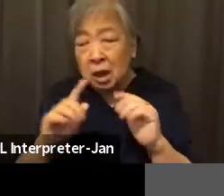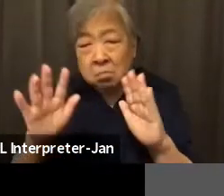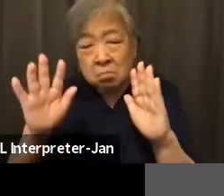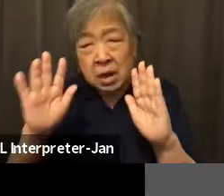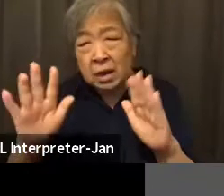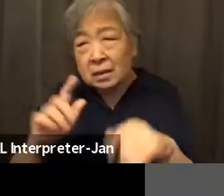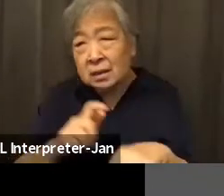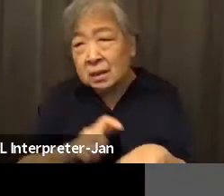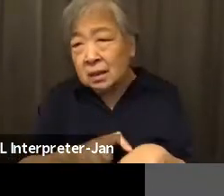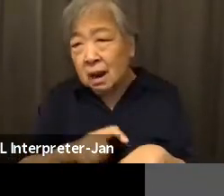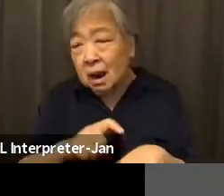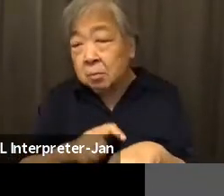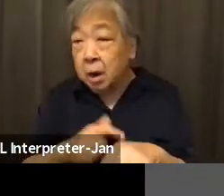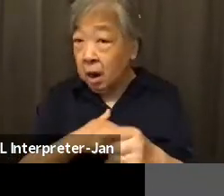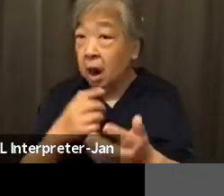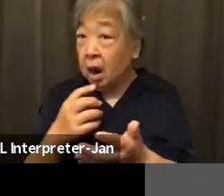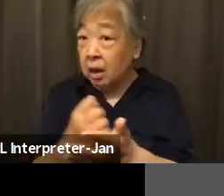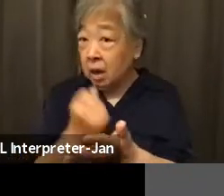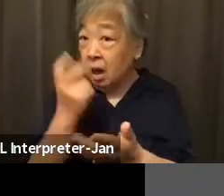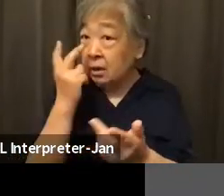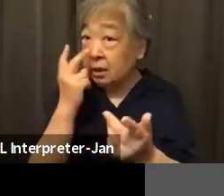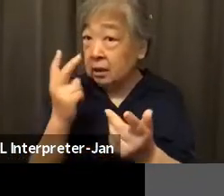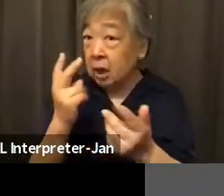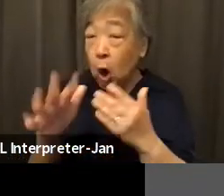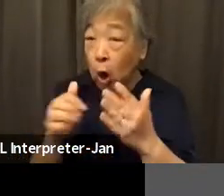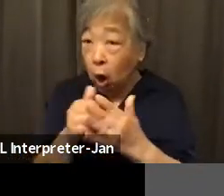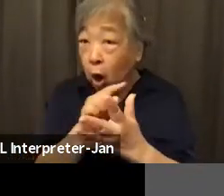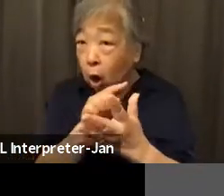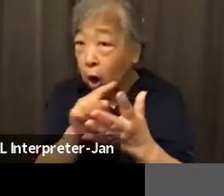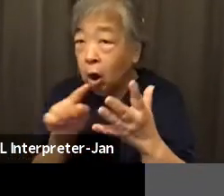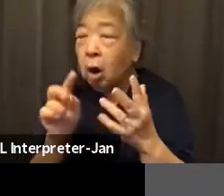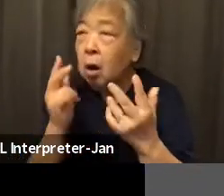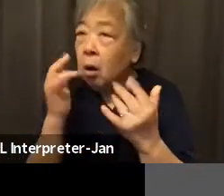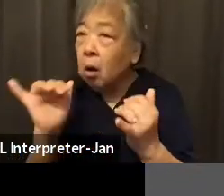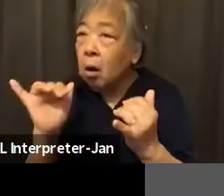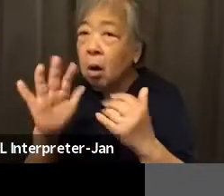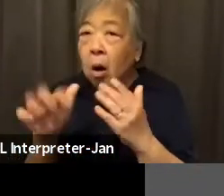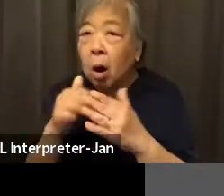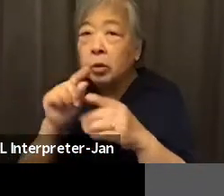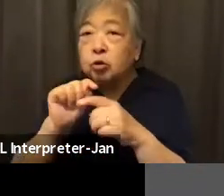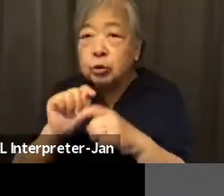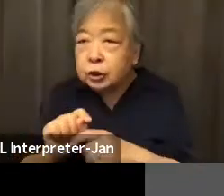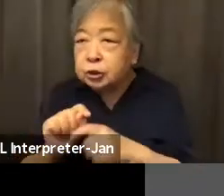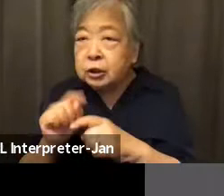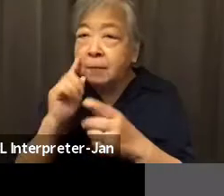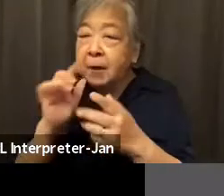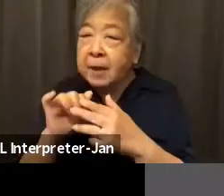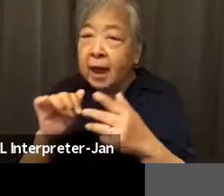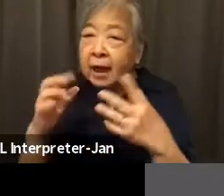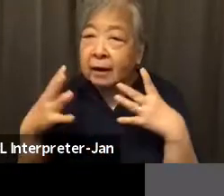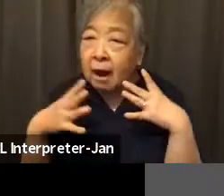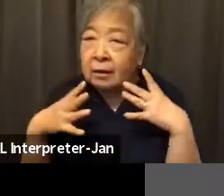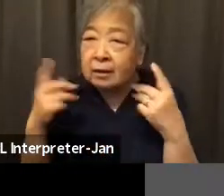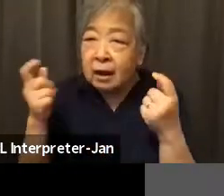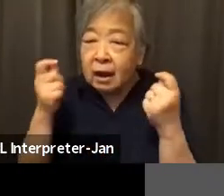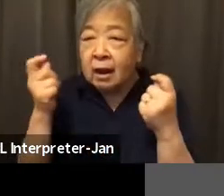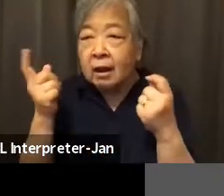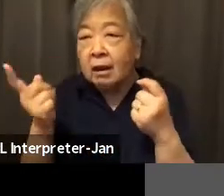I got to see all of the traditions of the Pongal holiday, which is making certain sweets,